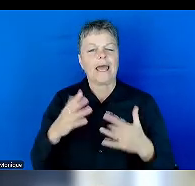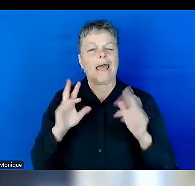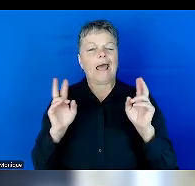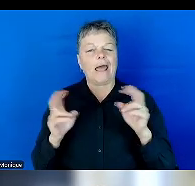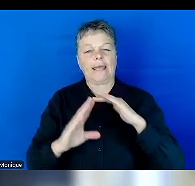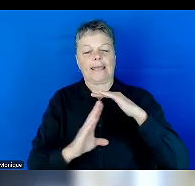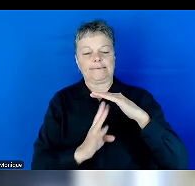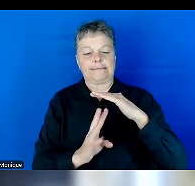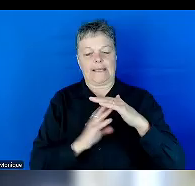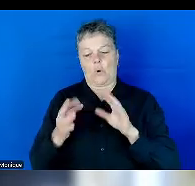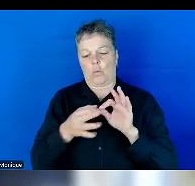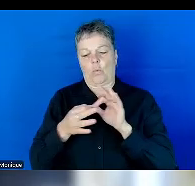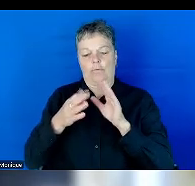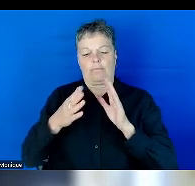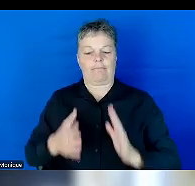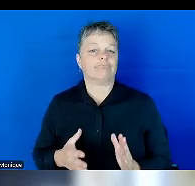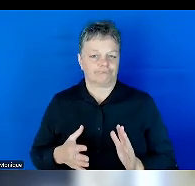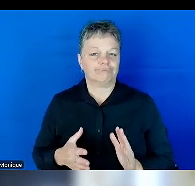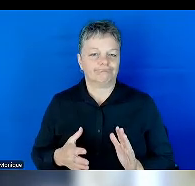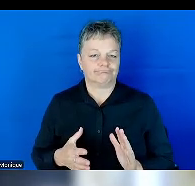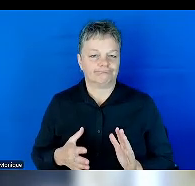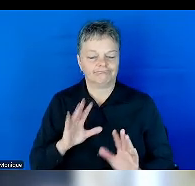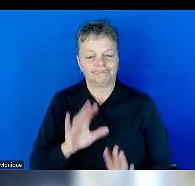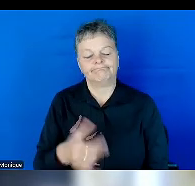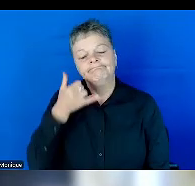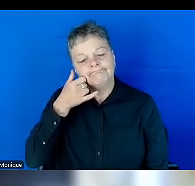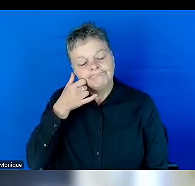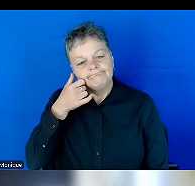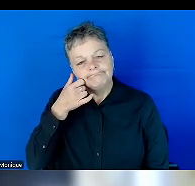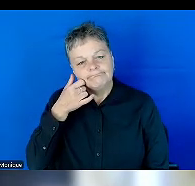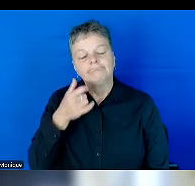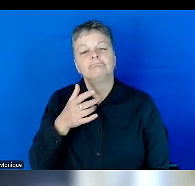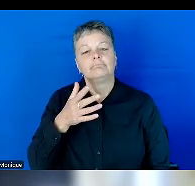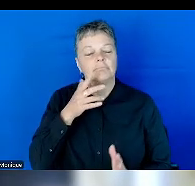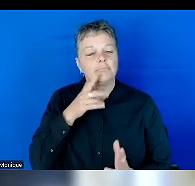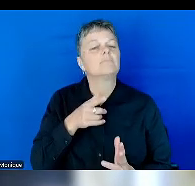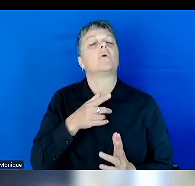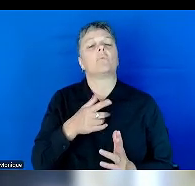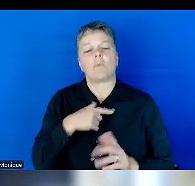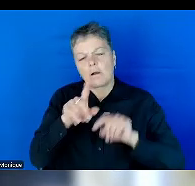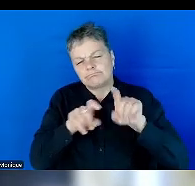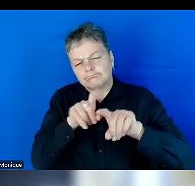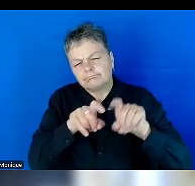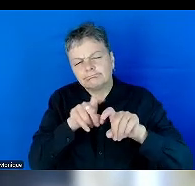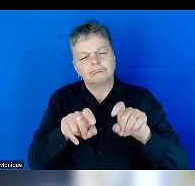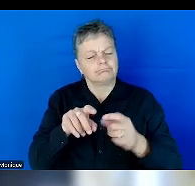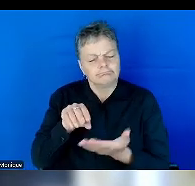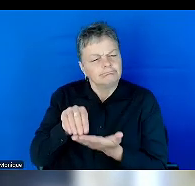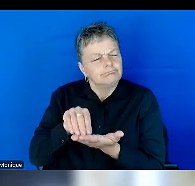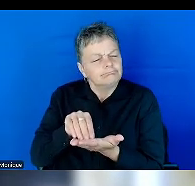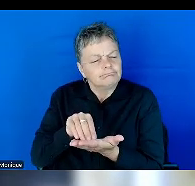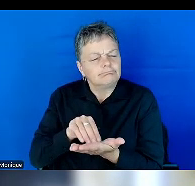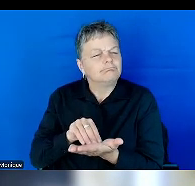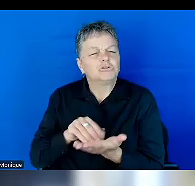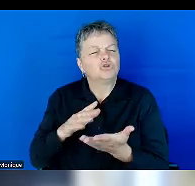uh that intake coordinator will take down some information about you about your issue um as well